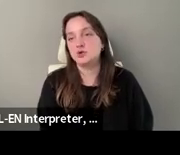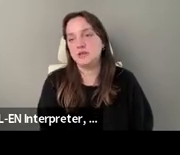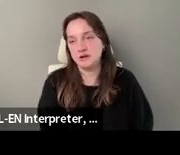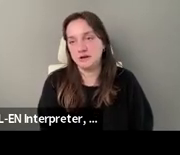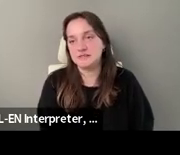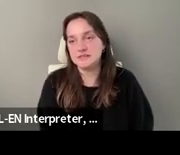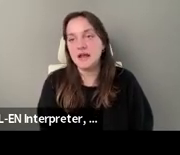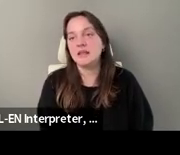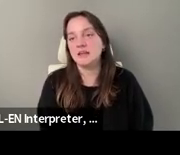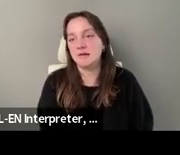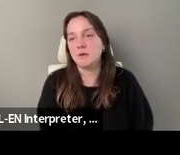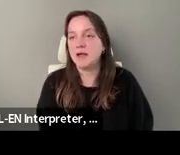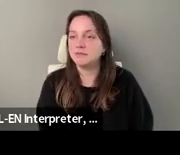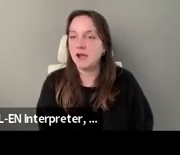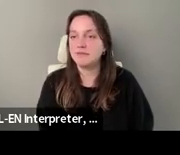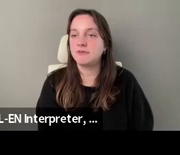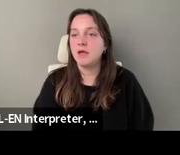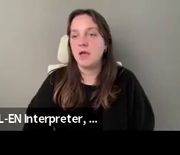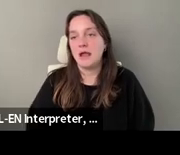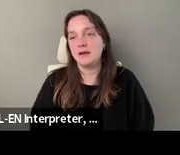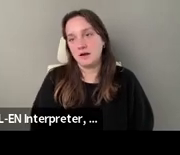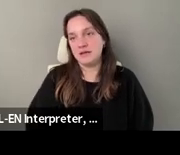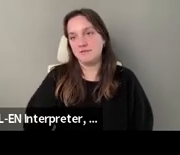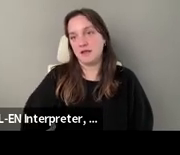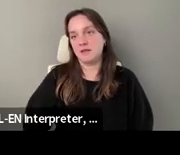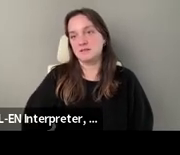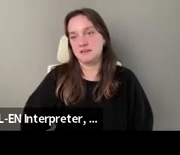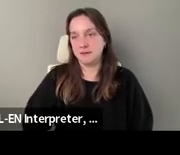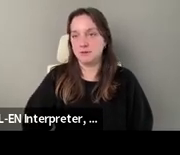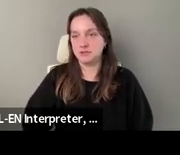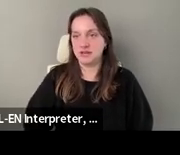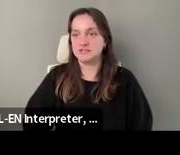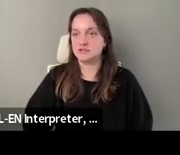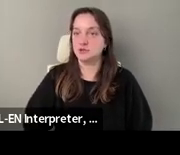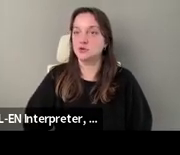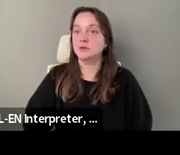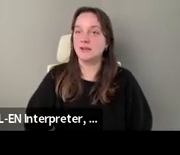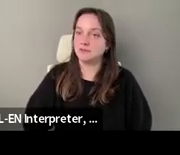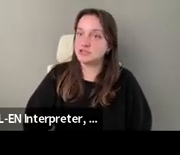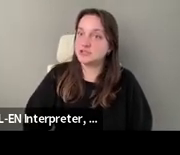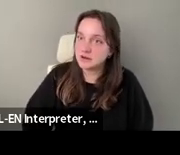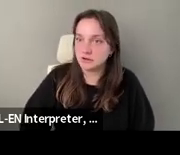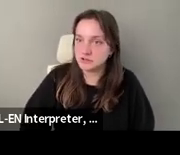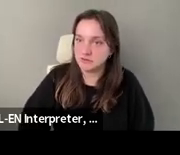hearing way of life, and not giving deaf people a chance to leverage their cultural values.